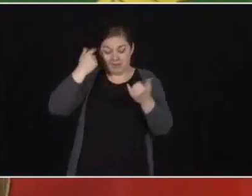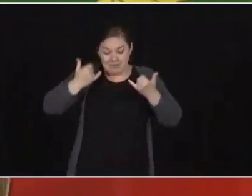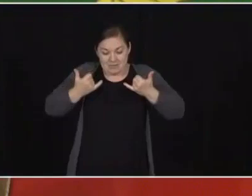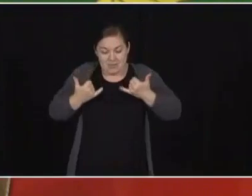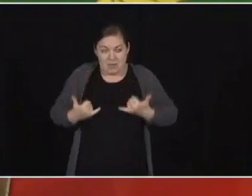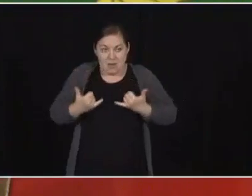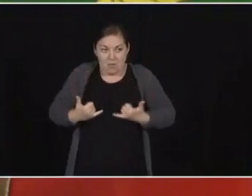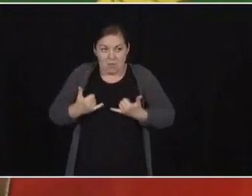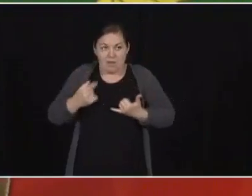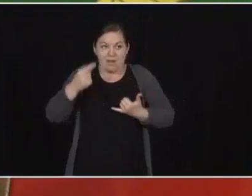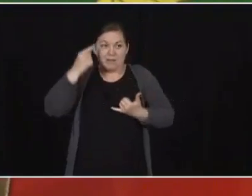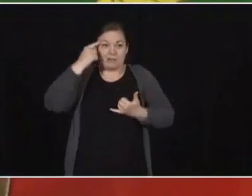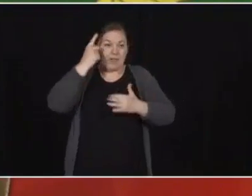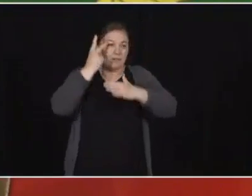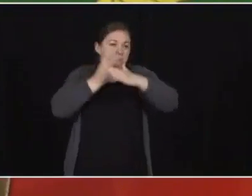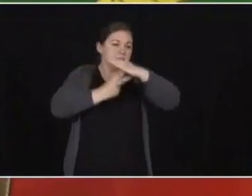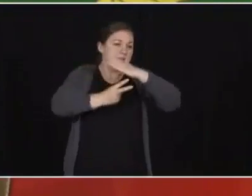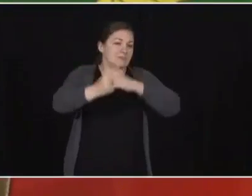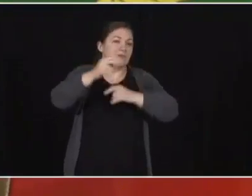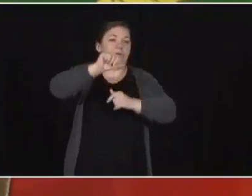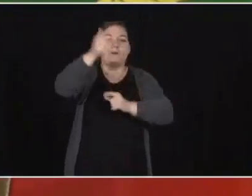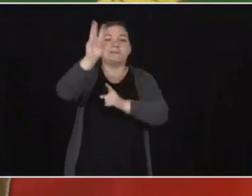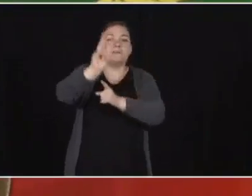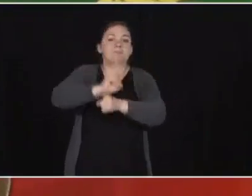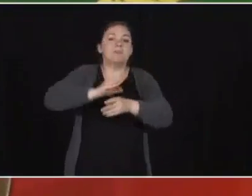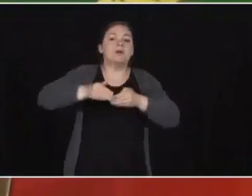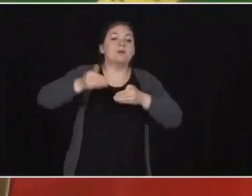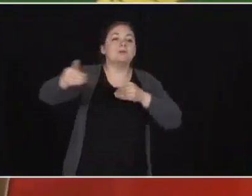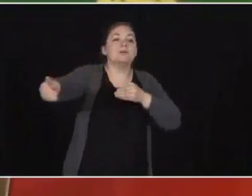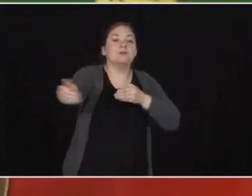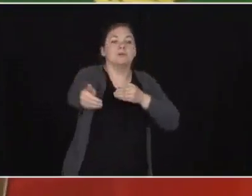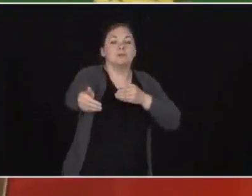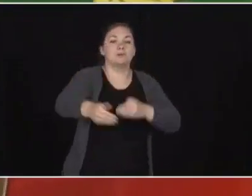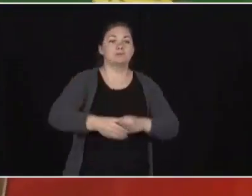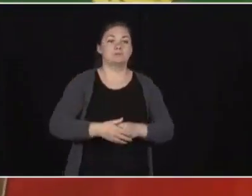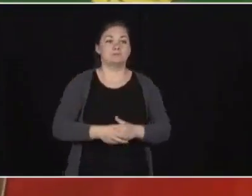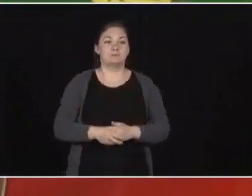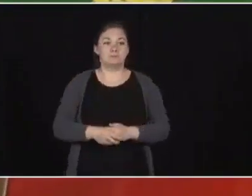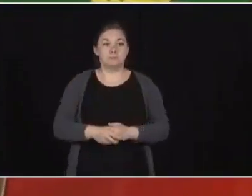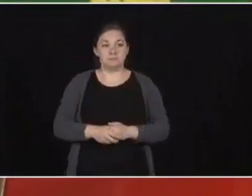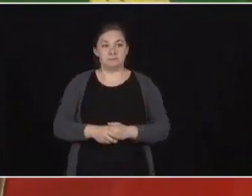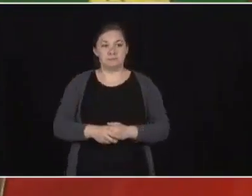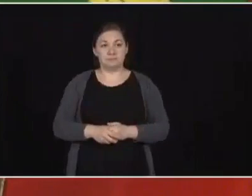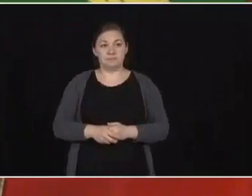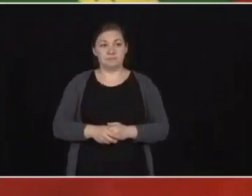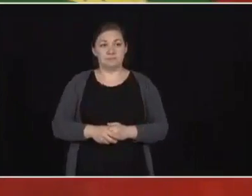individuals to get results and also for us to understand at a population level how best to adapt as we move forward.